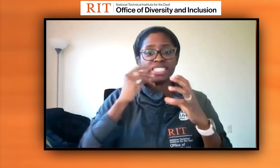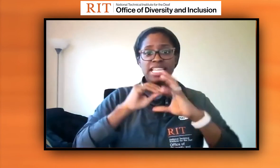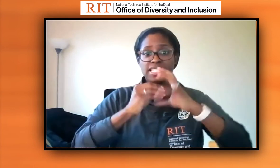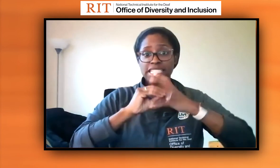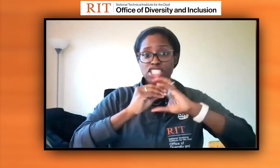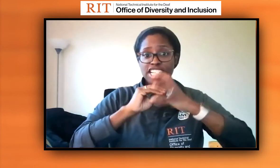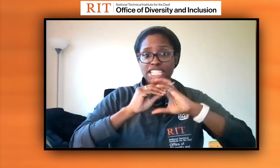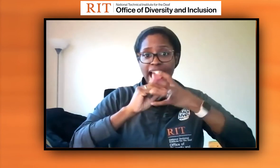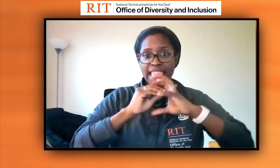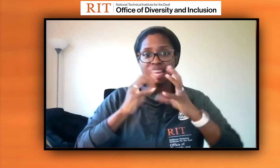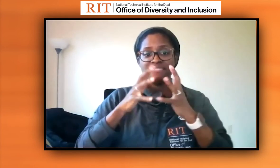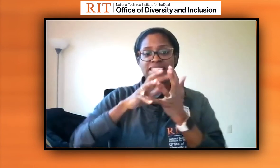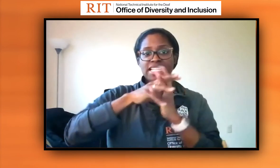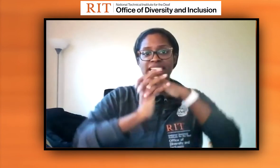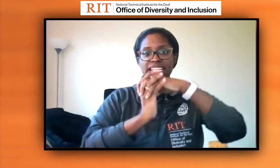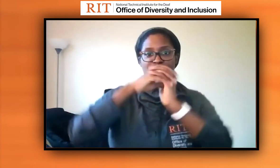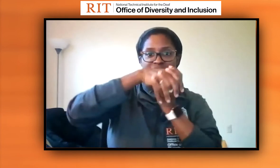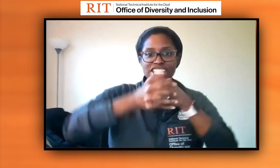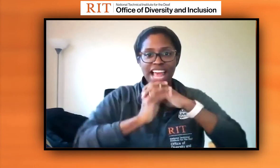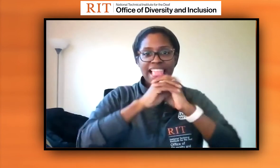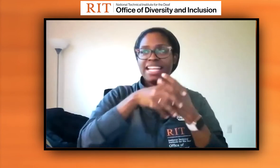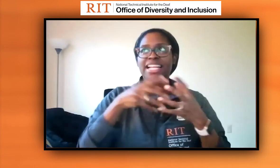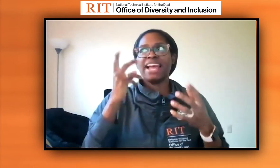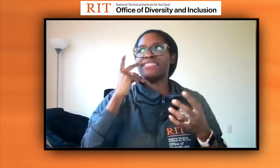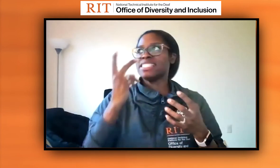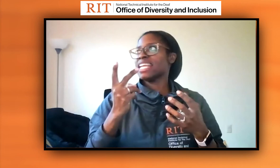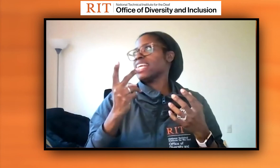this being one of them. This is another I've seen.